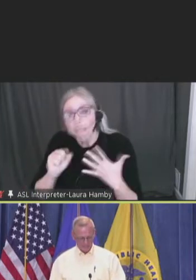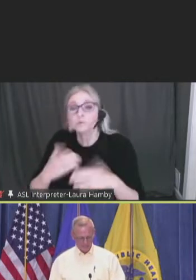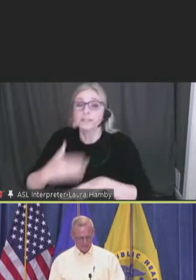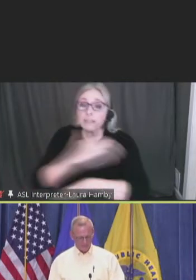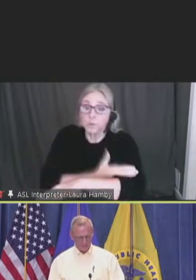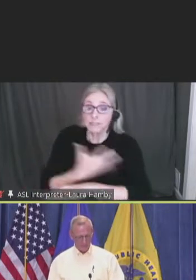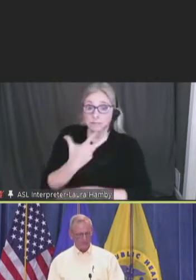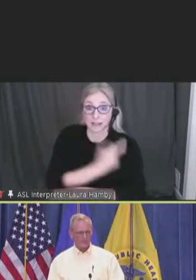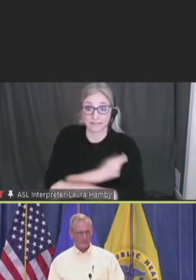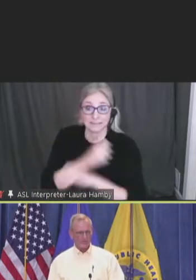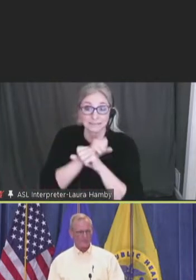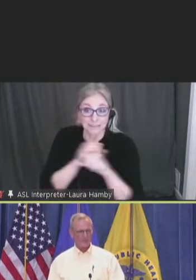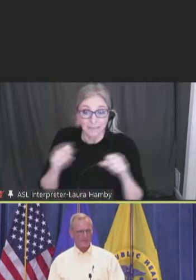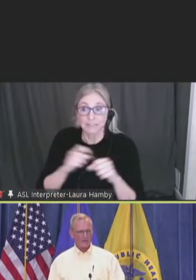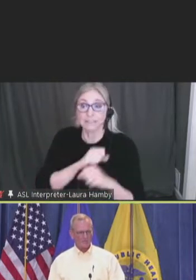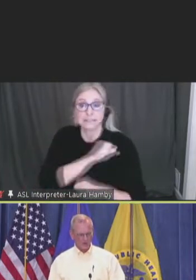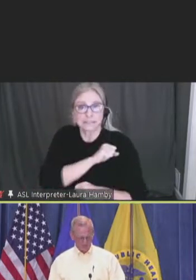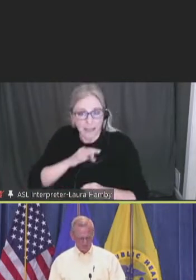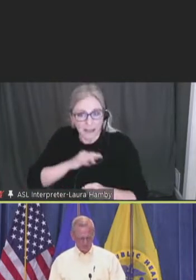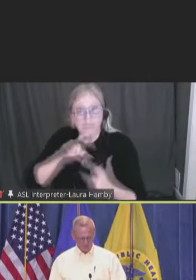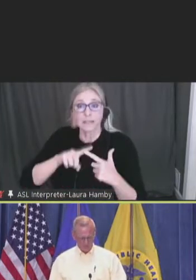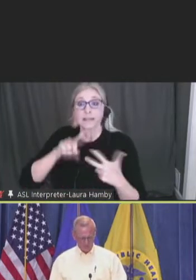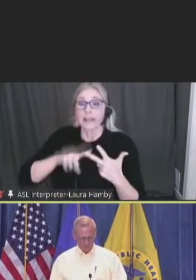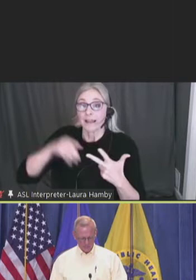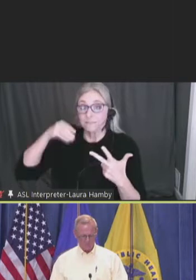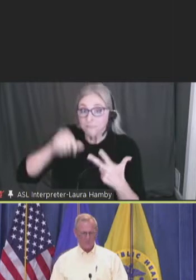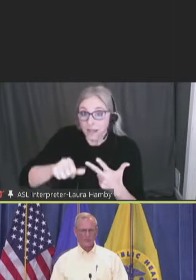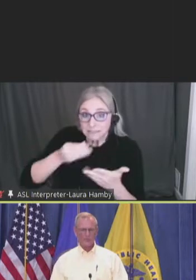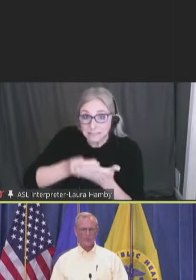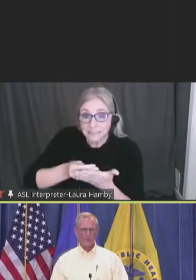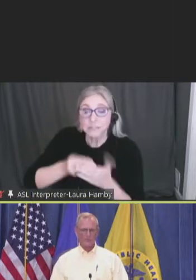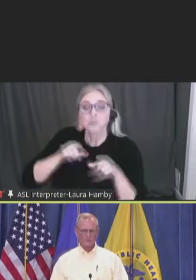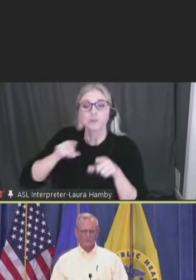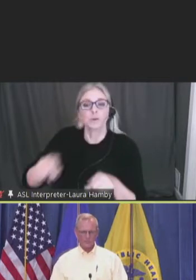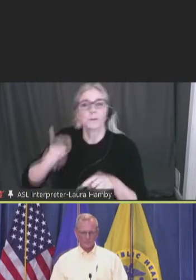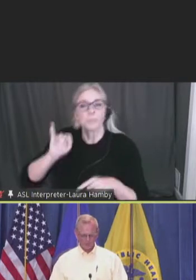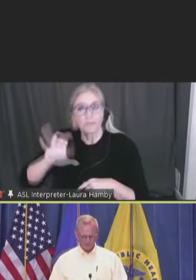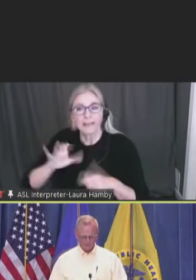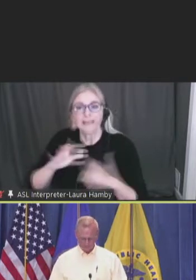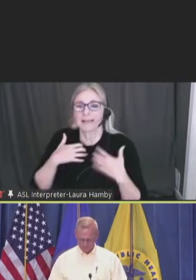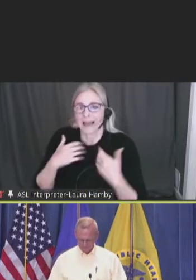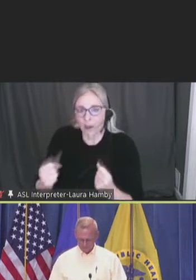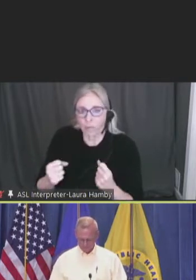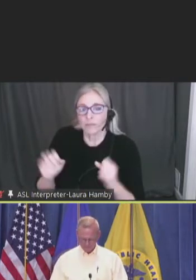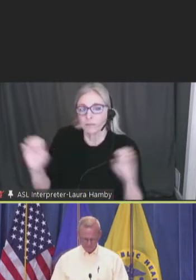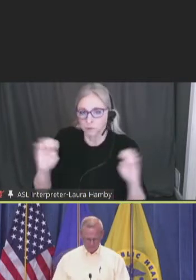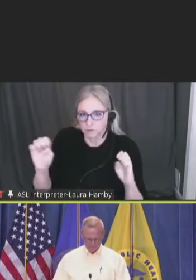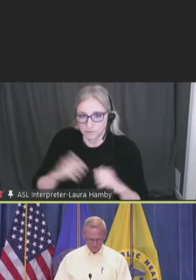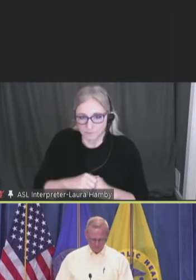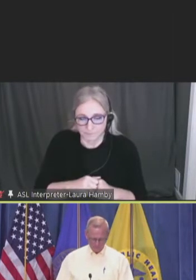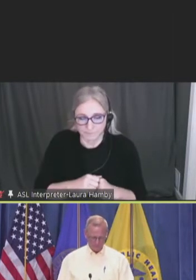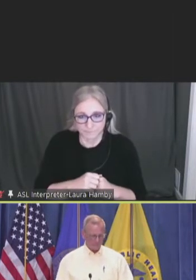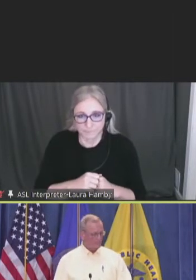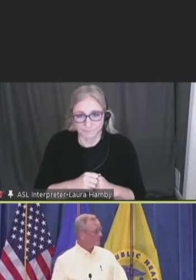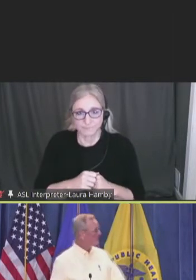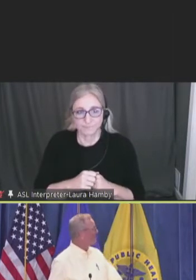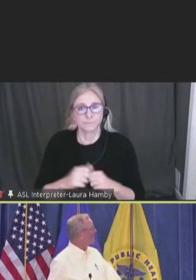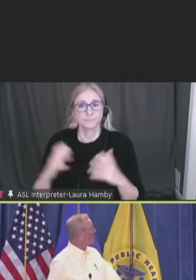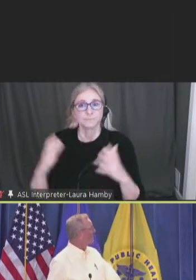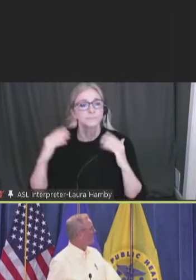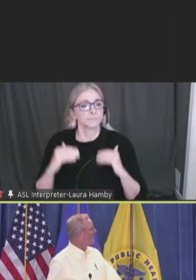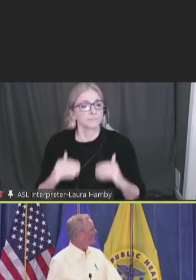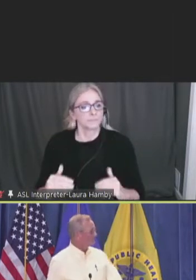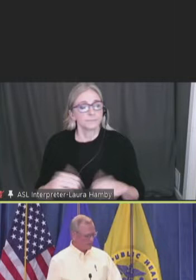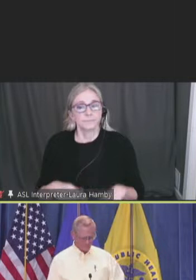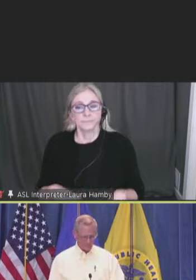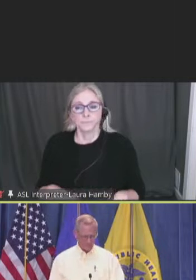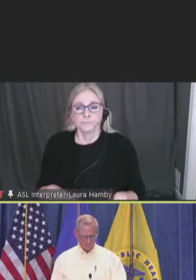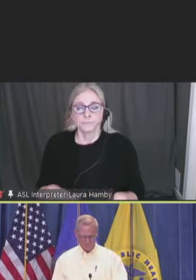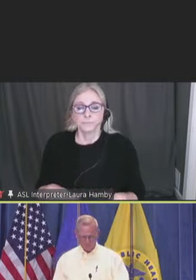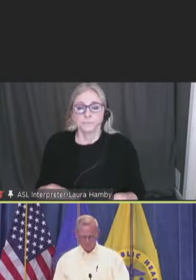safety, staffing, and funding during public health emergencies.